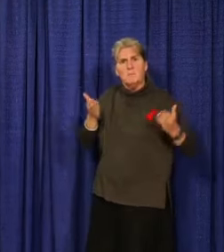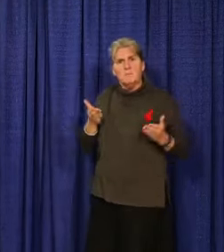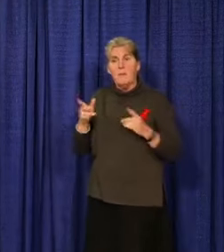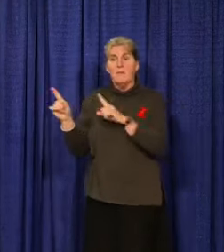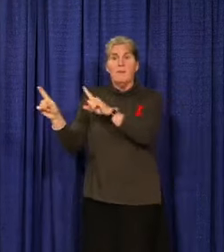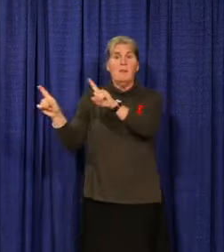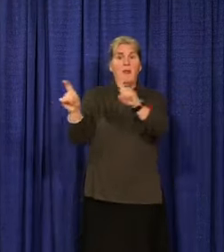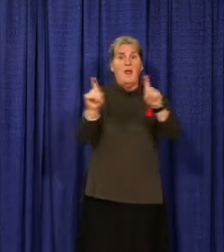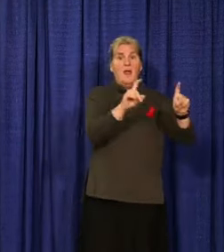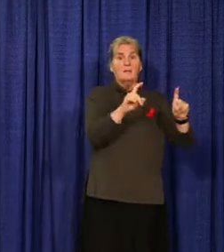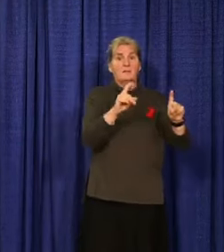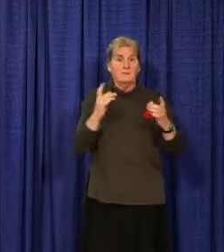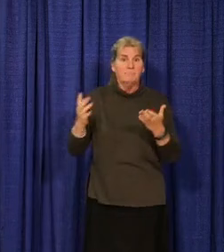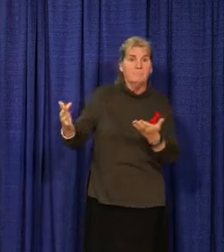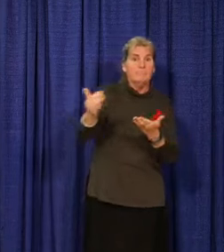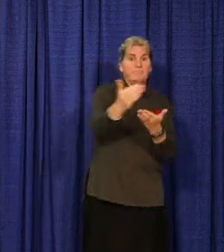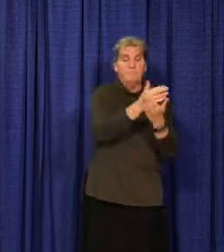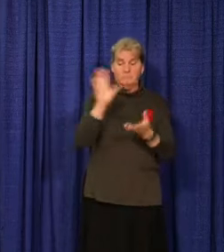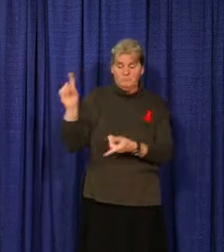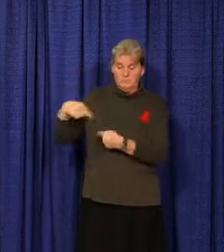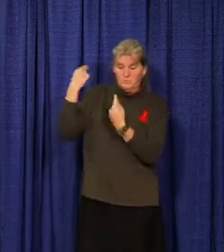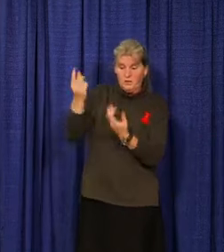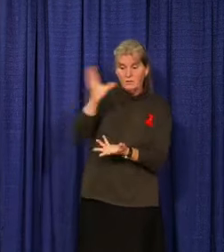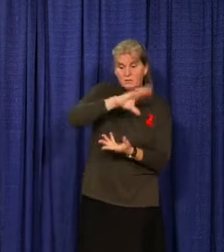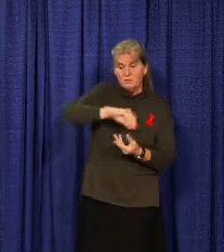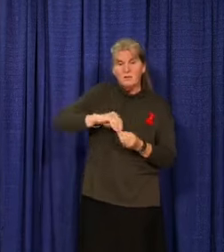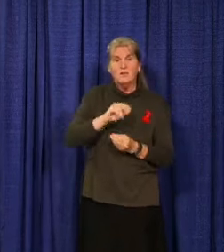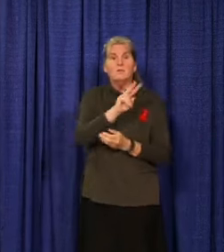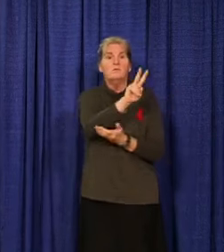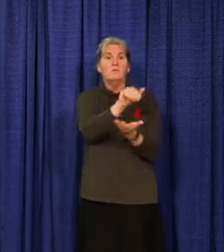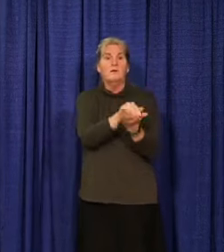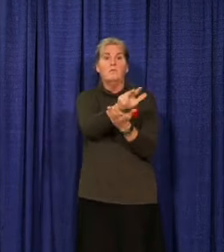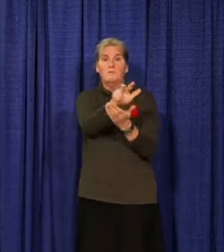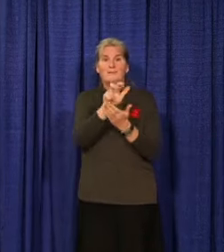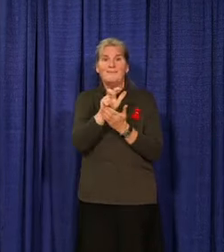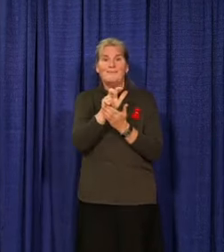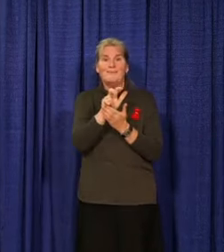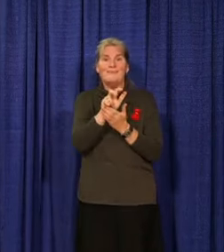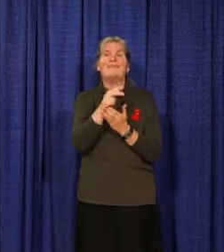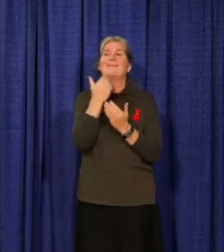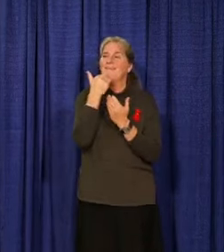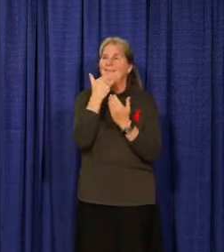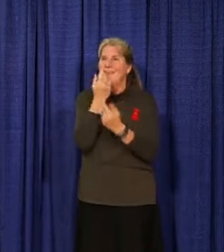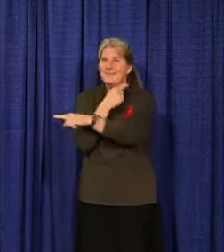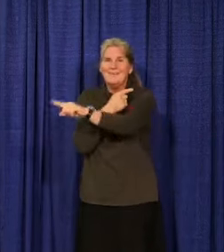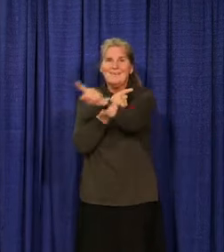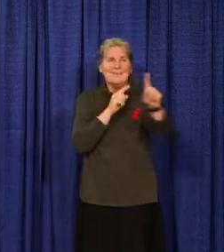The survey has received more than 2300 responses so far. Thank you to those who have